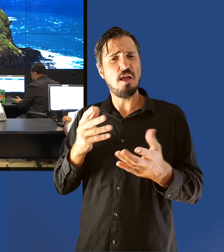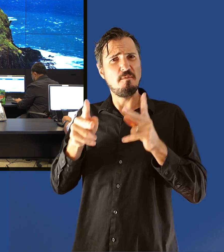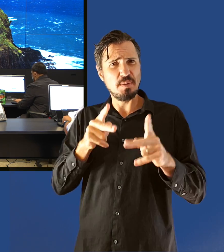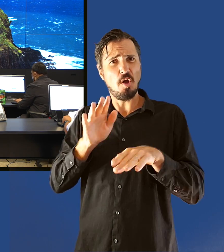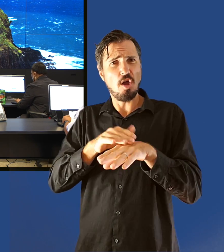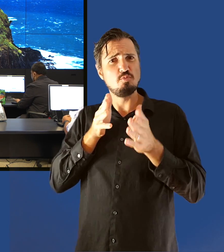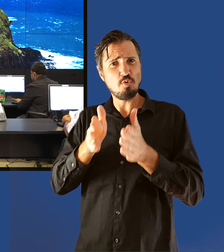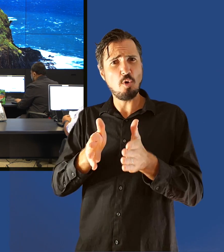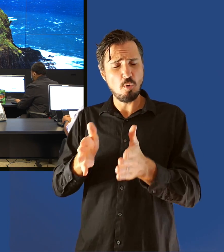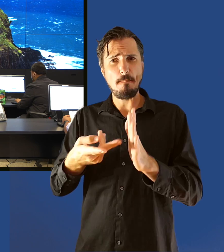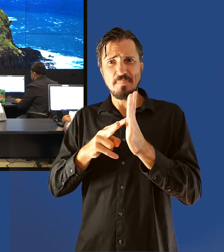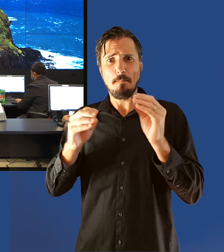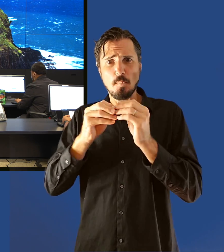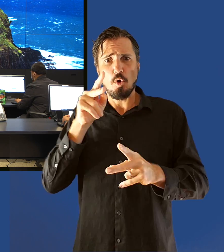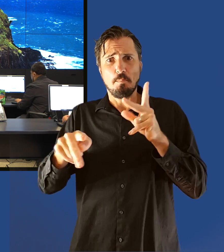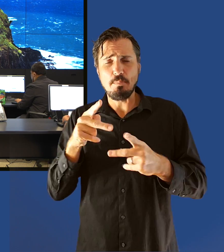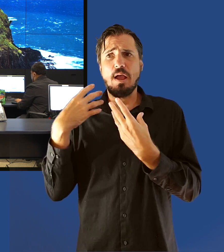When our associates commute to and from work.